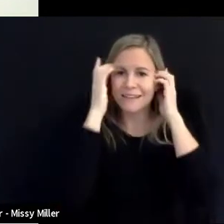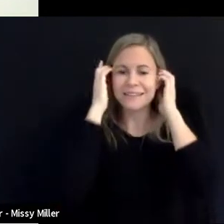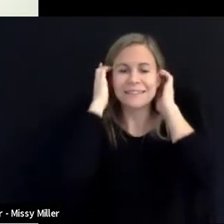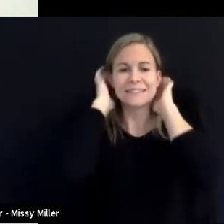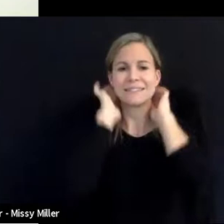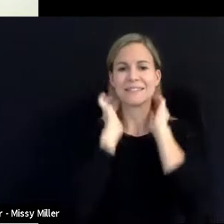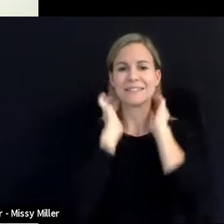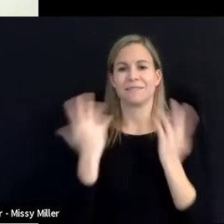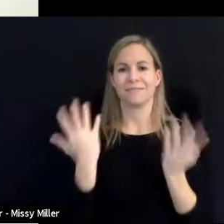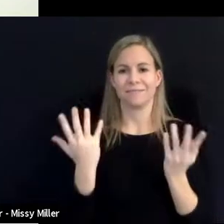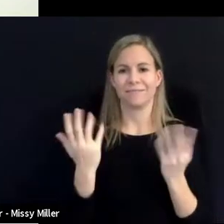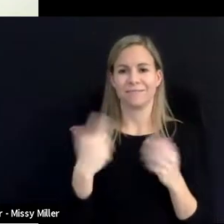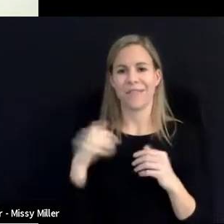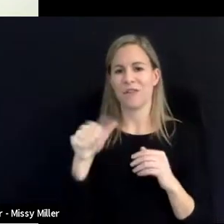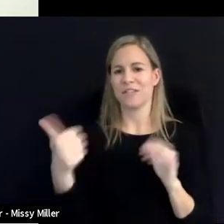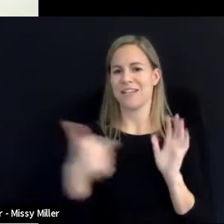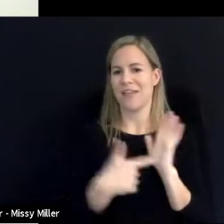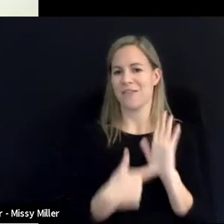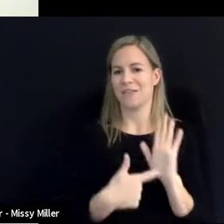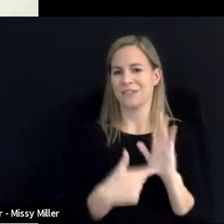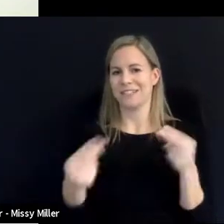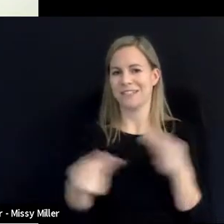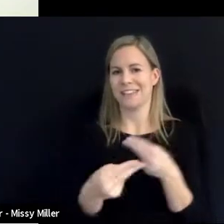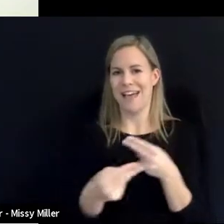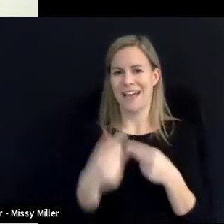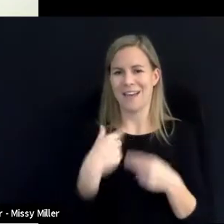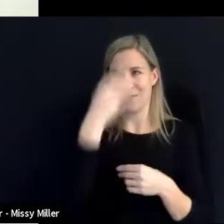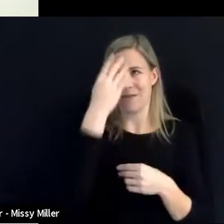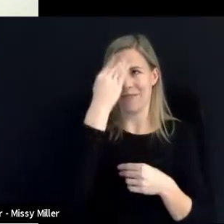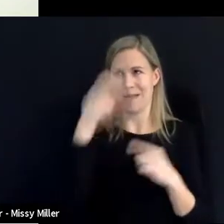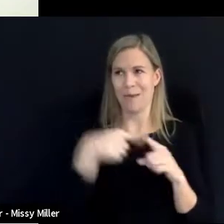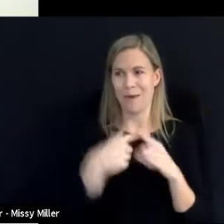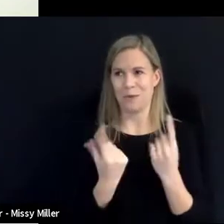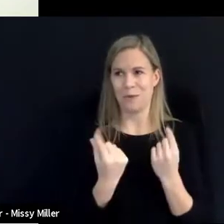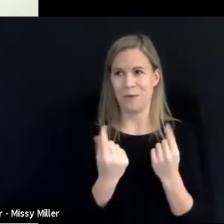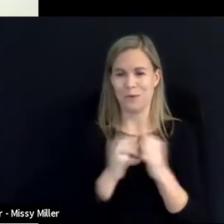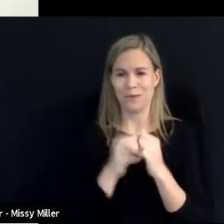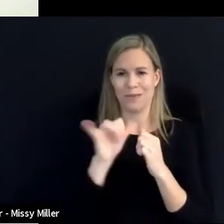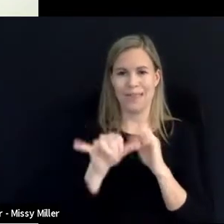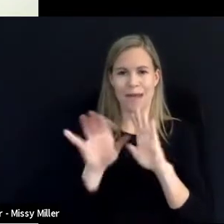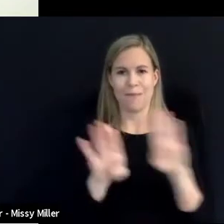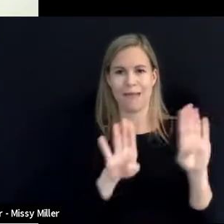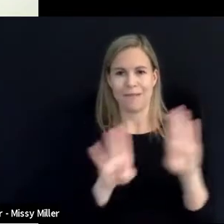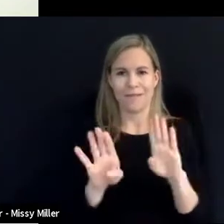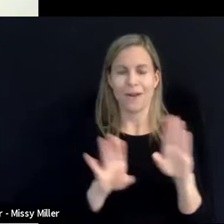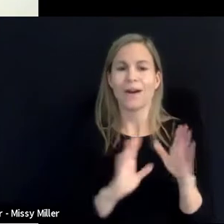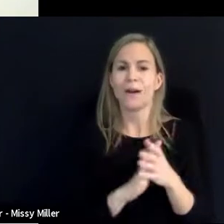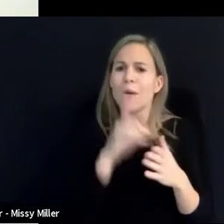I got another slide which gets into some ways of thinking about what to do about those things, but really important to think of